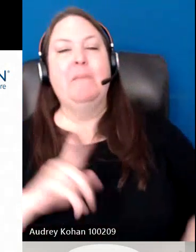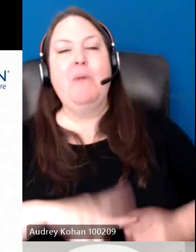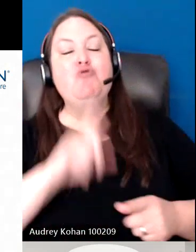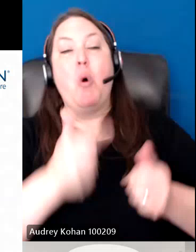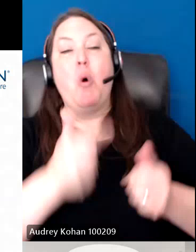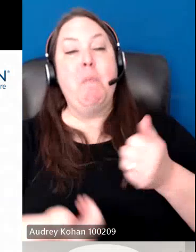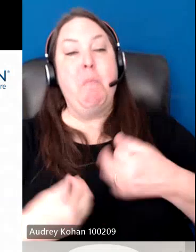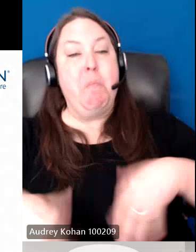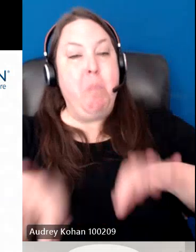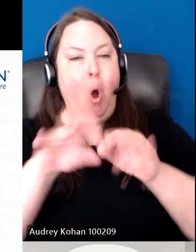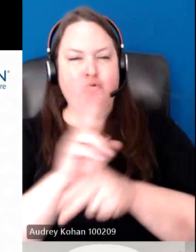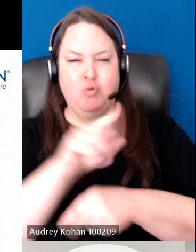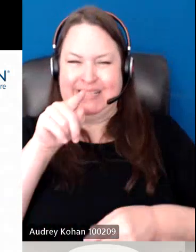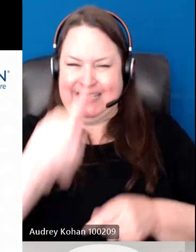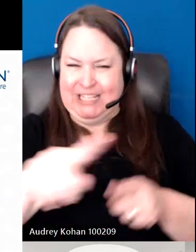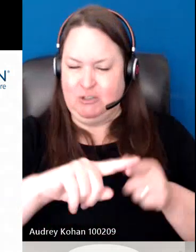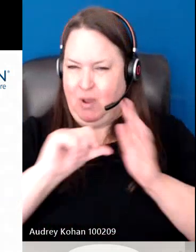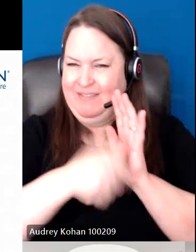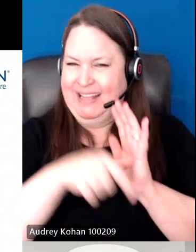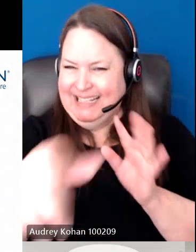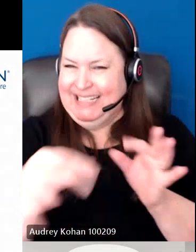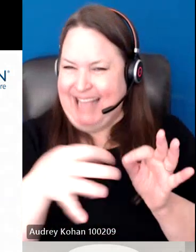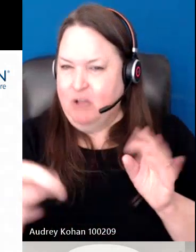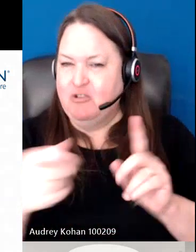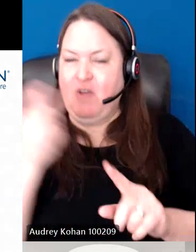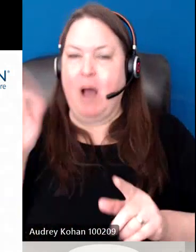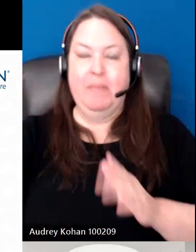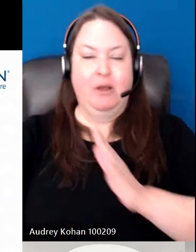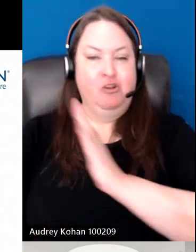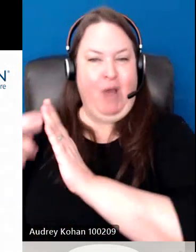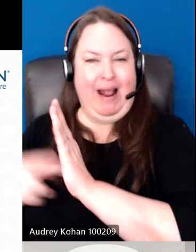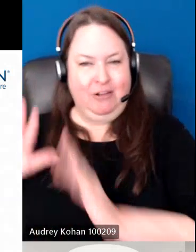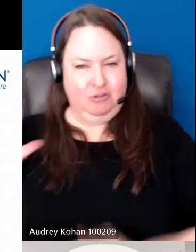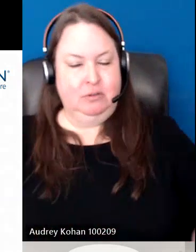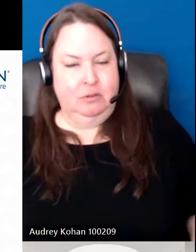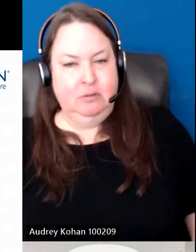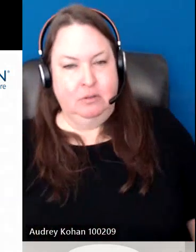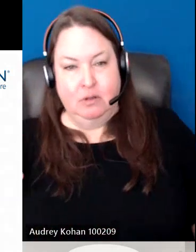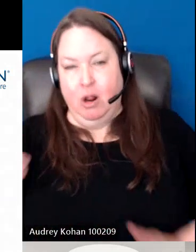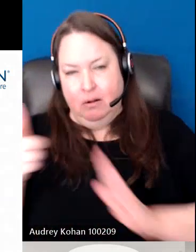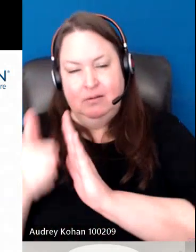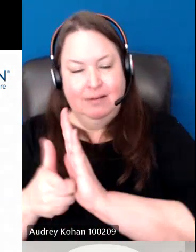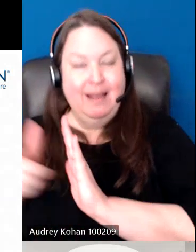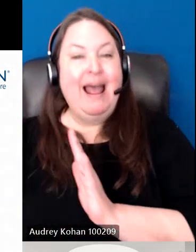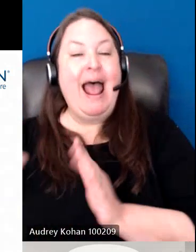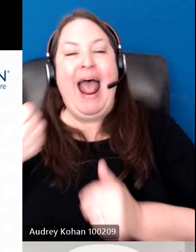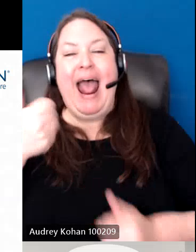we can use this to emphasize this language from uh the regulation that any any of those of you on